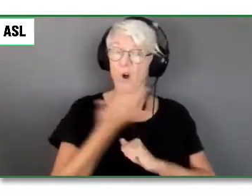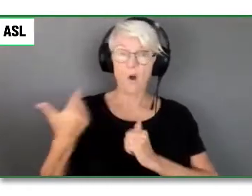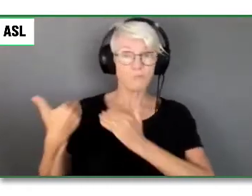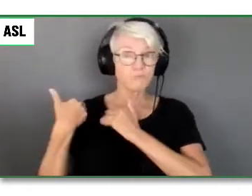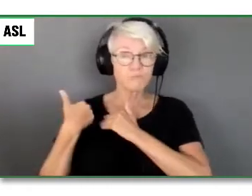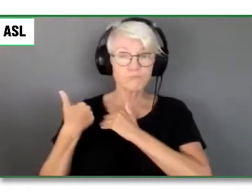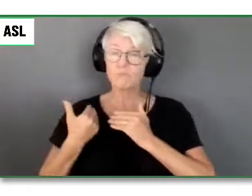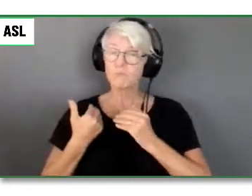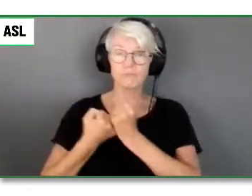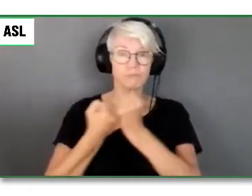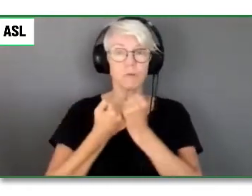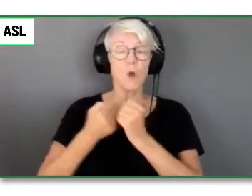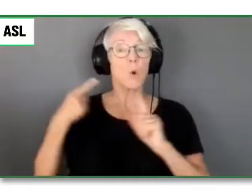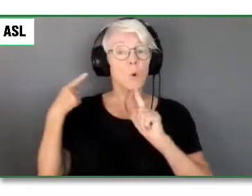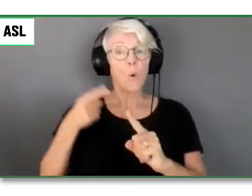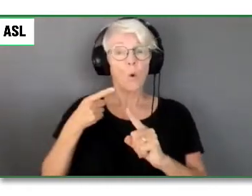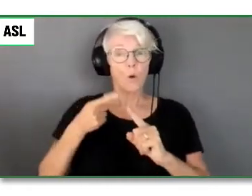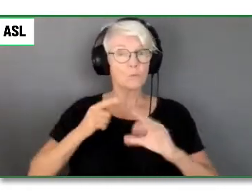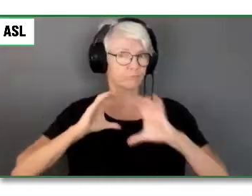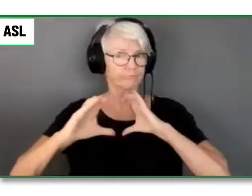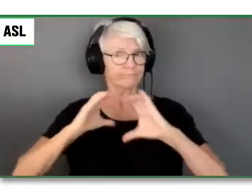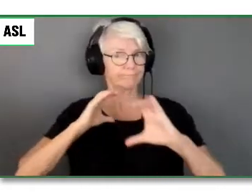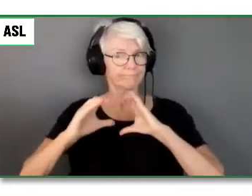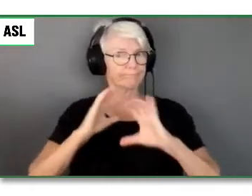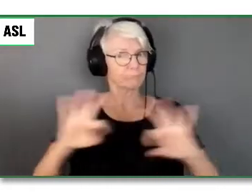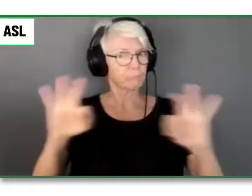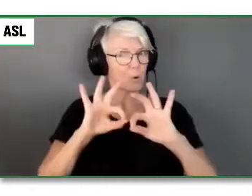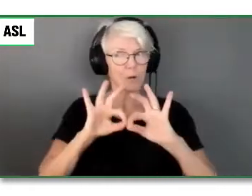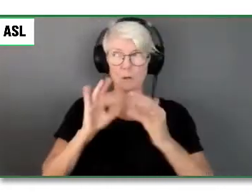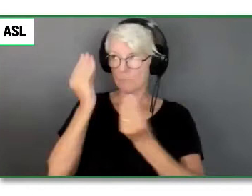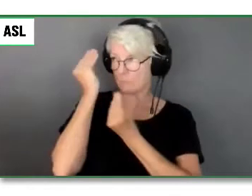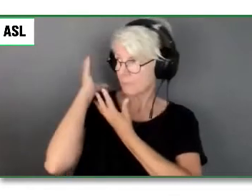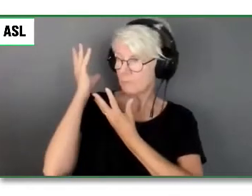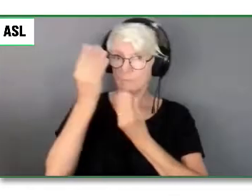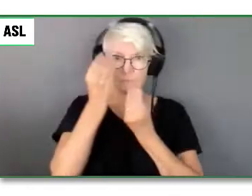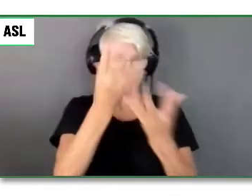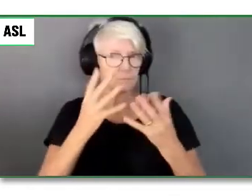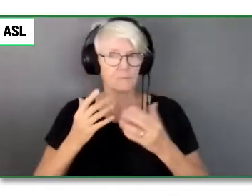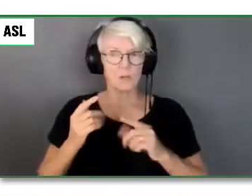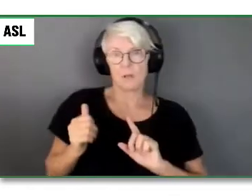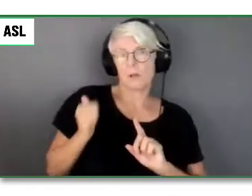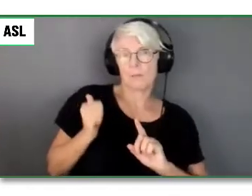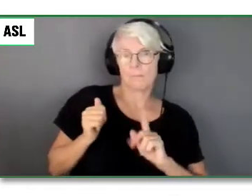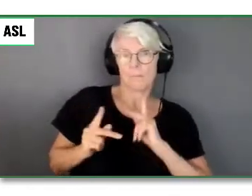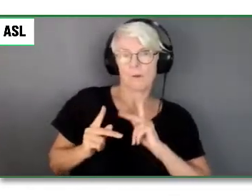the line of communication was open between all of us and to remind my